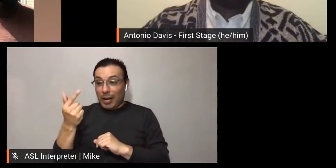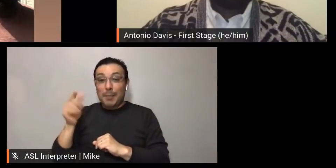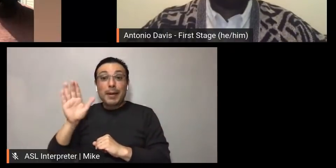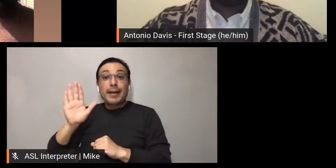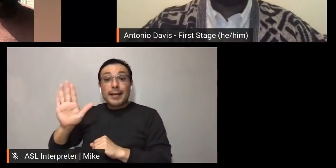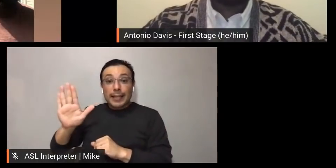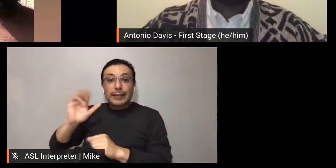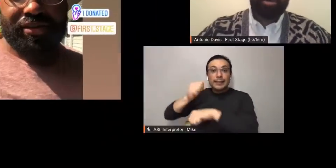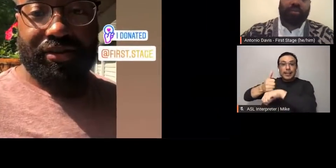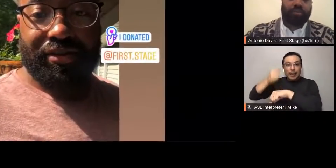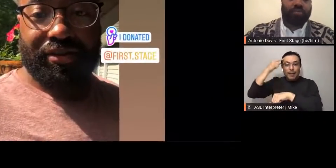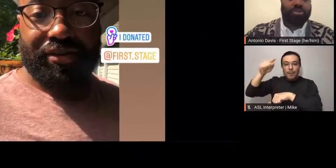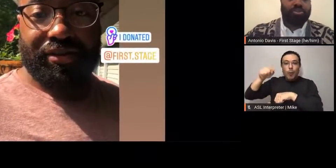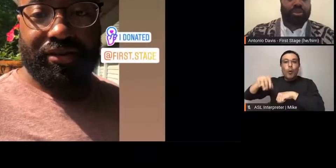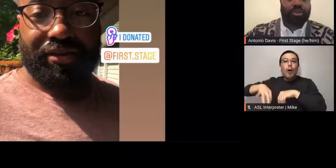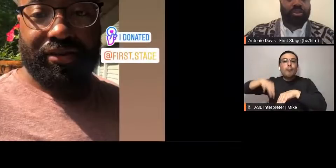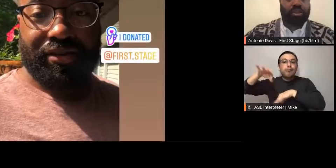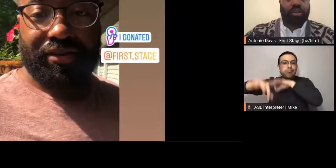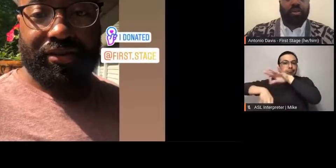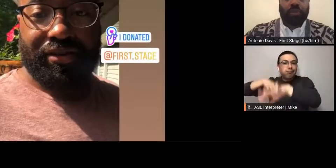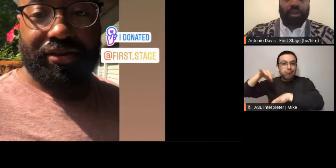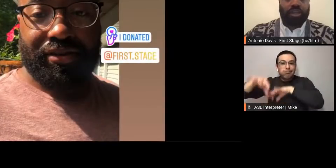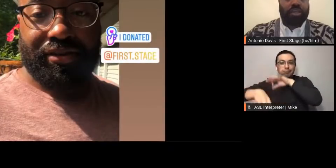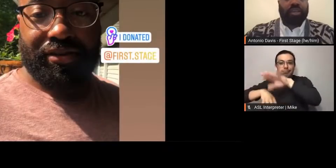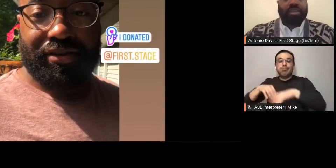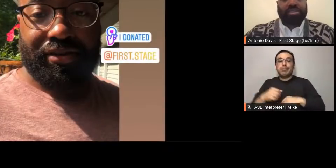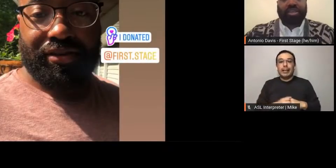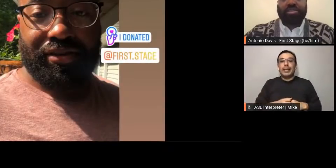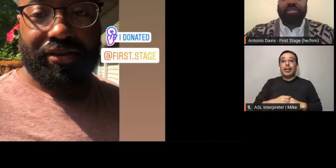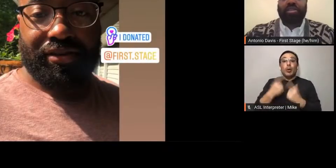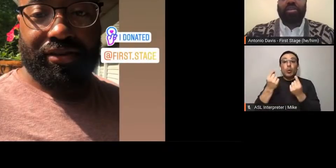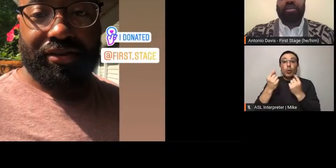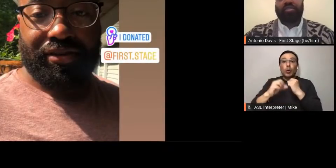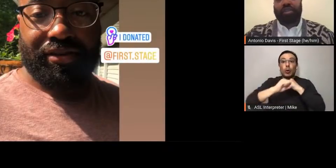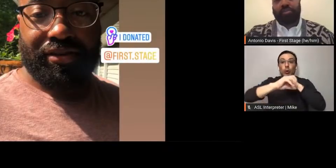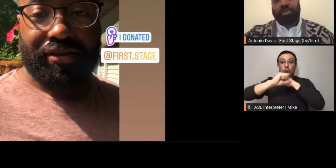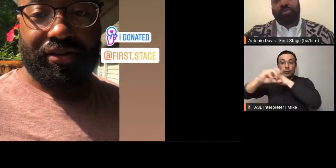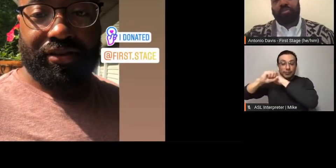This was a team effort between marketing, education, and development